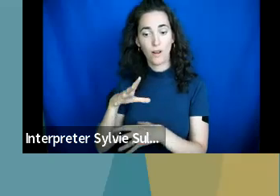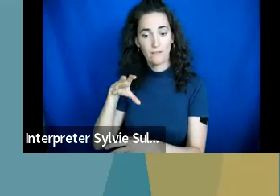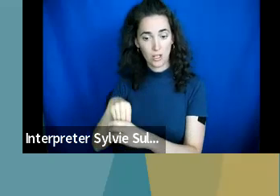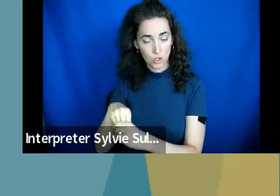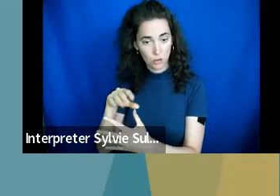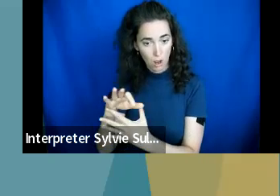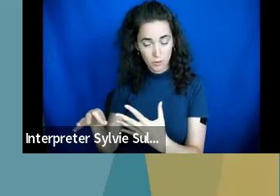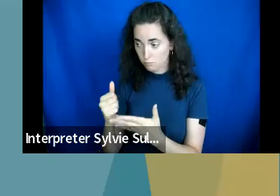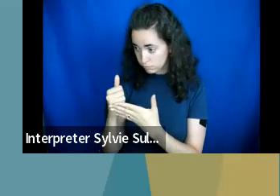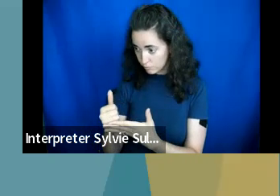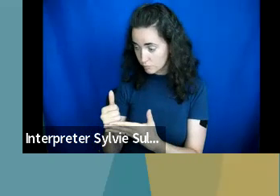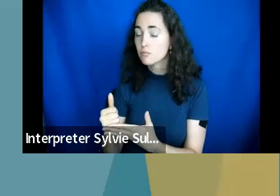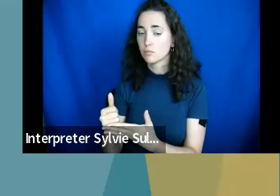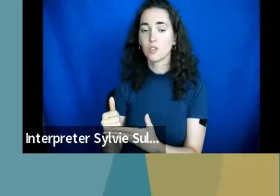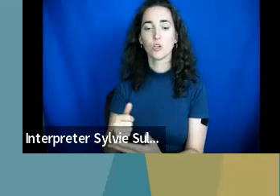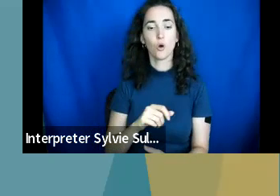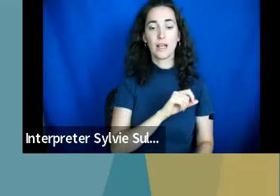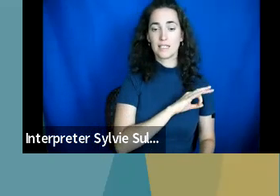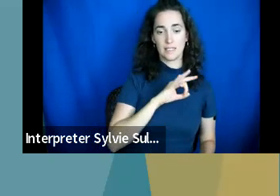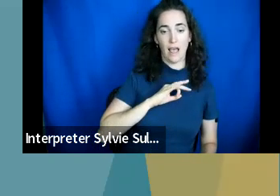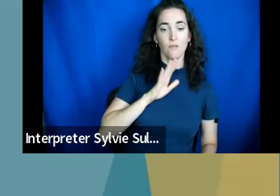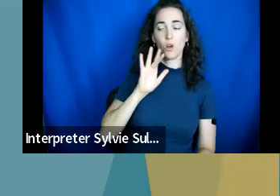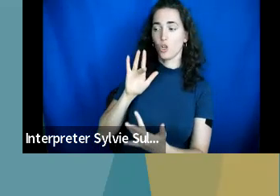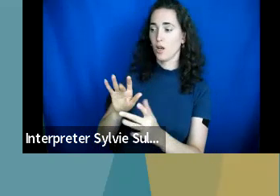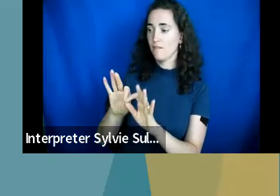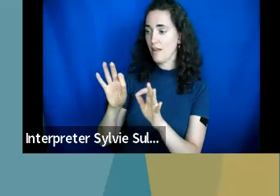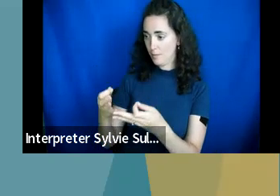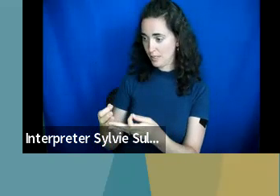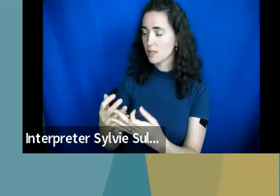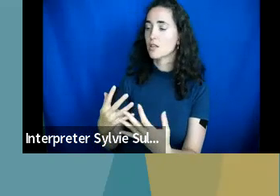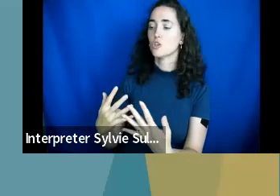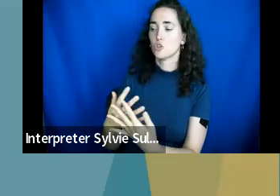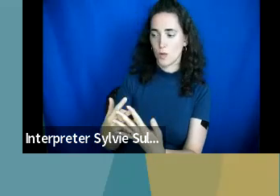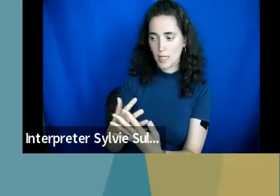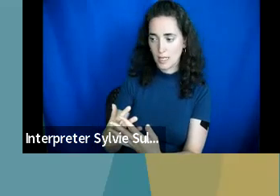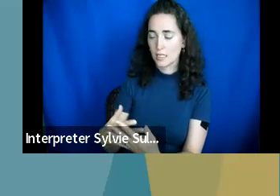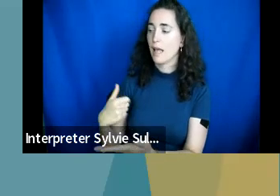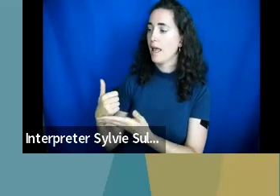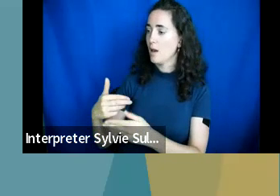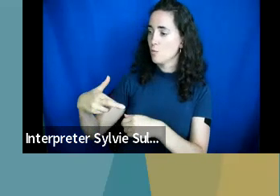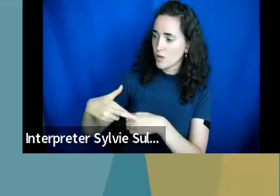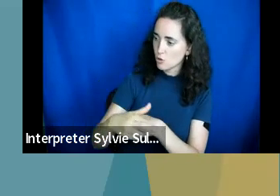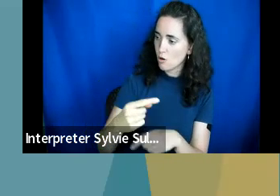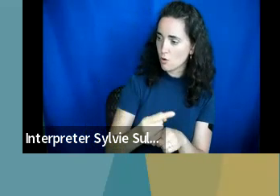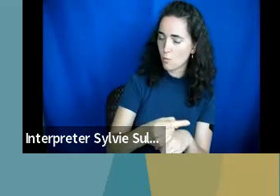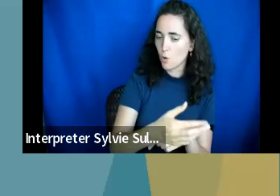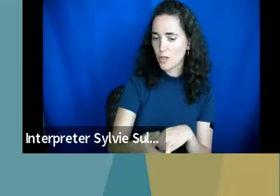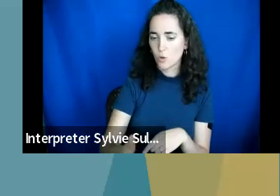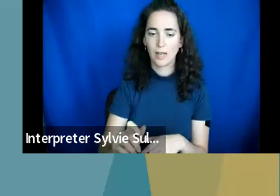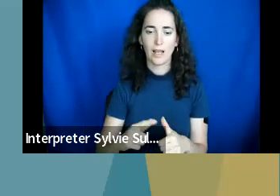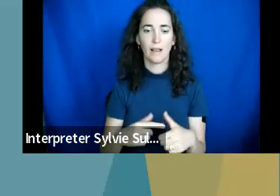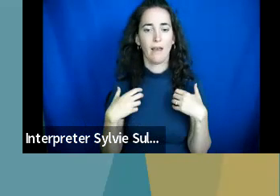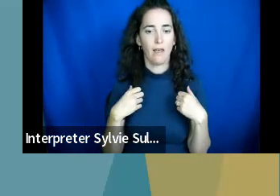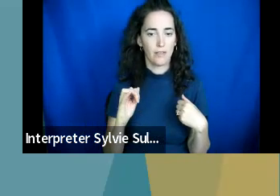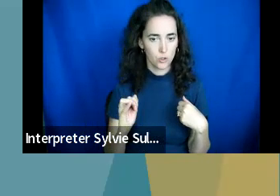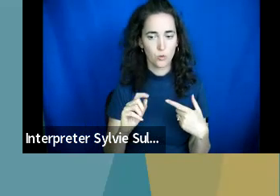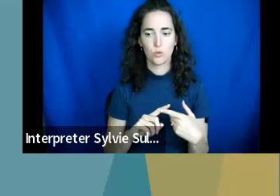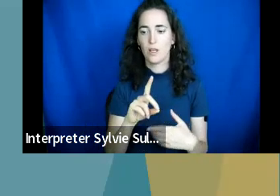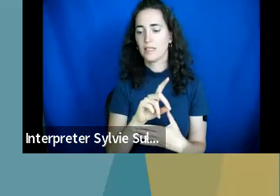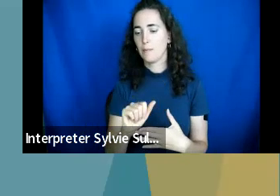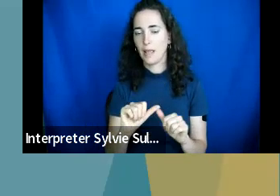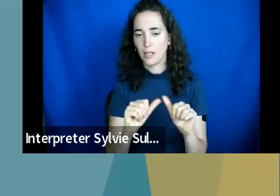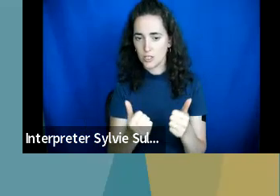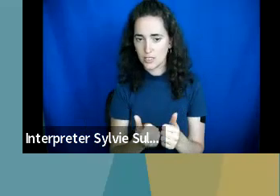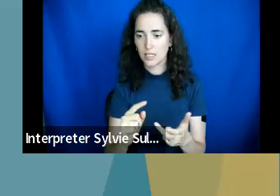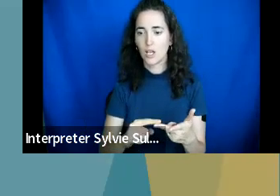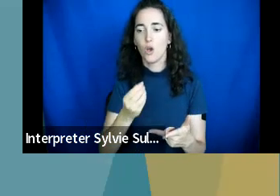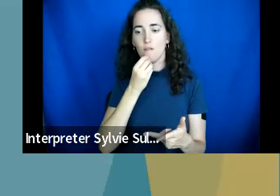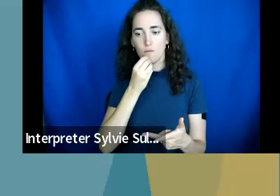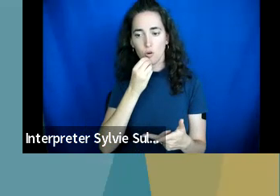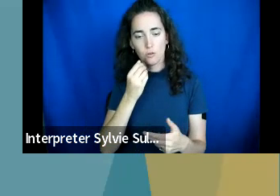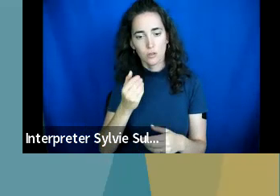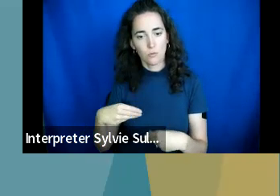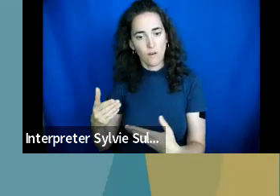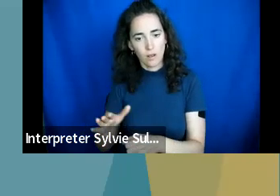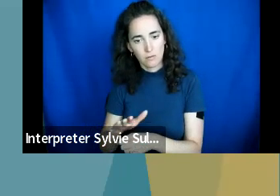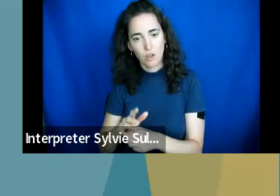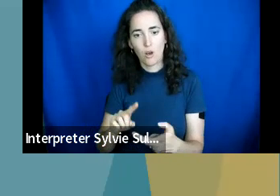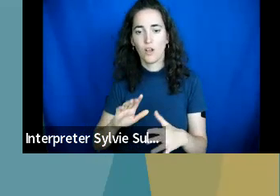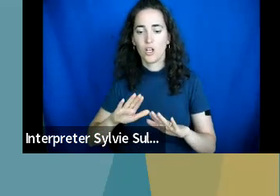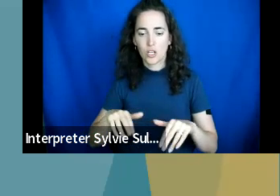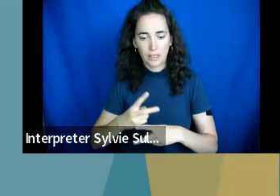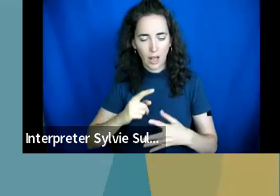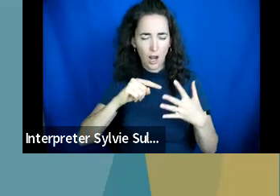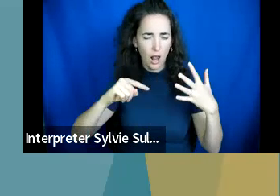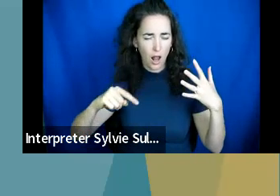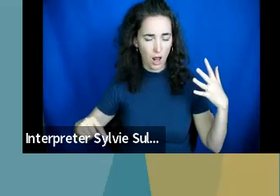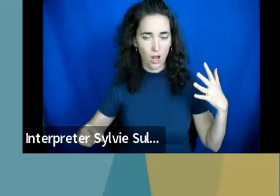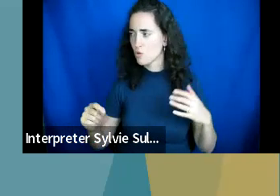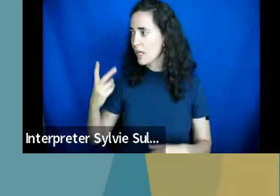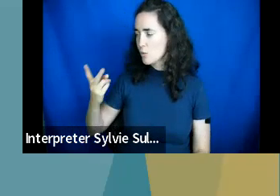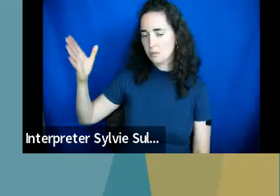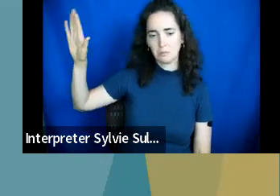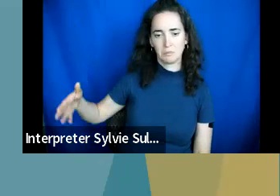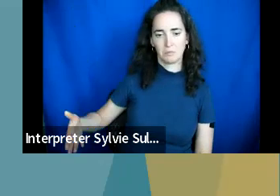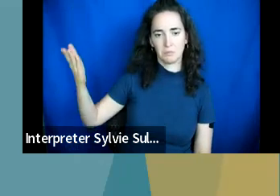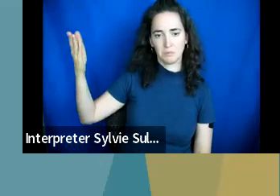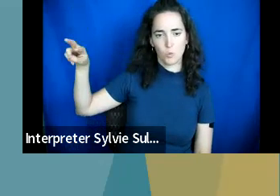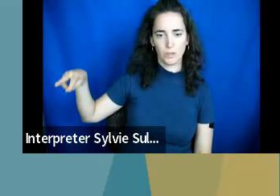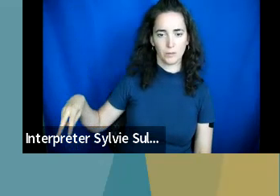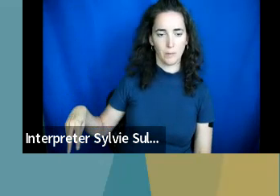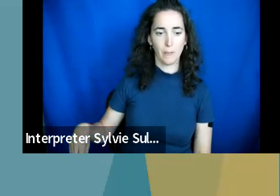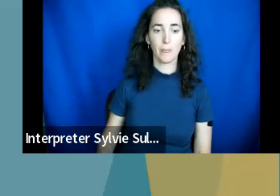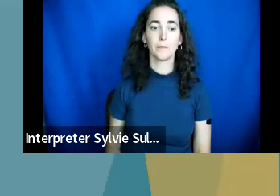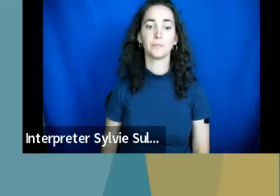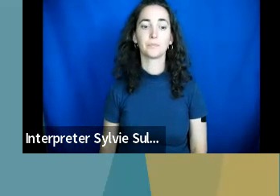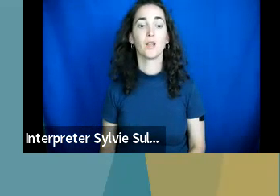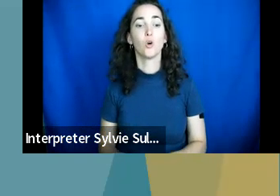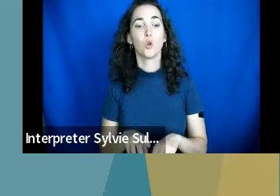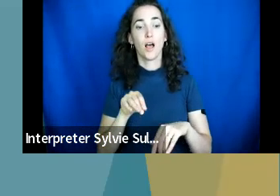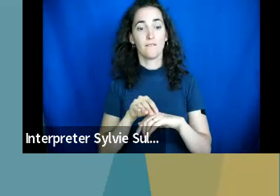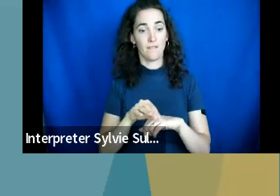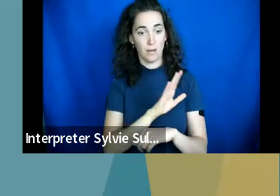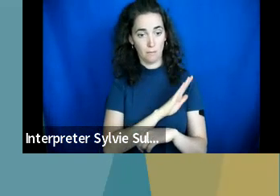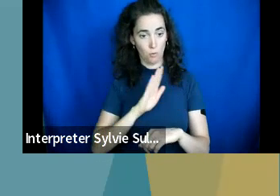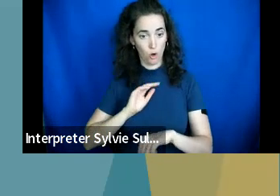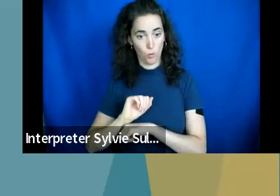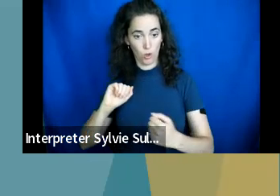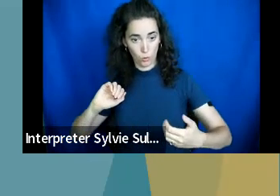The staff is going to contact families to screen and facilitate those referrals to resources, including how an insurance disability agencies, food security, childcare etc. I can kind of read them on the screen and in partnership with the advisory board they're